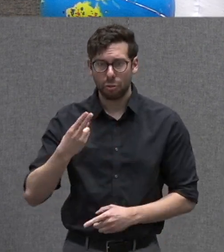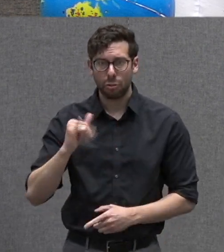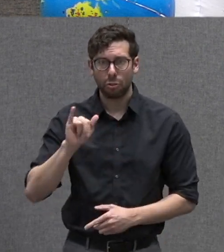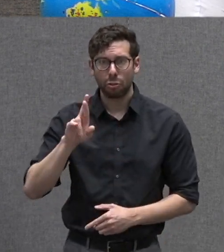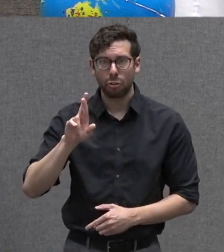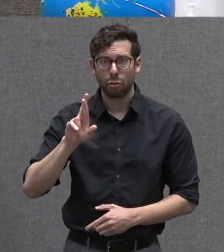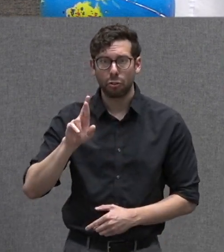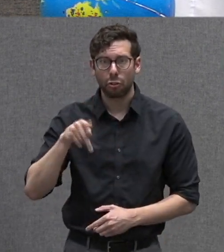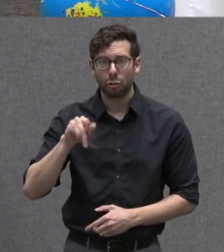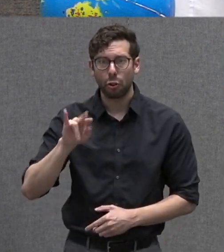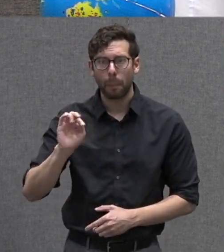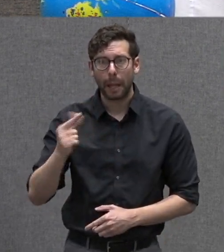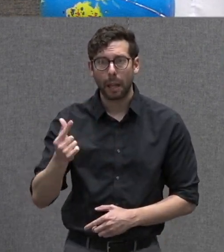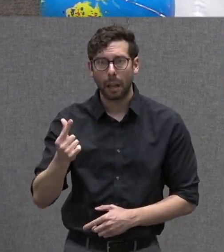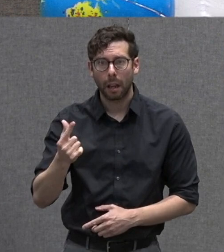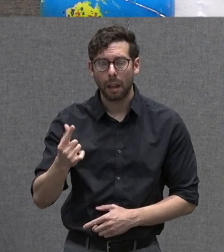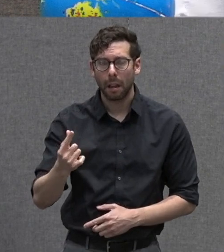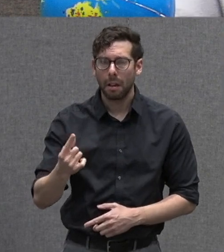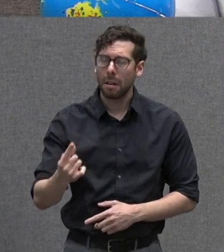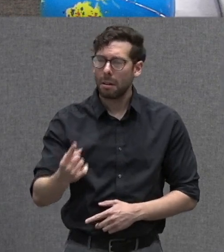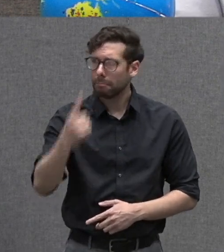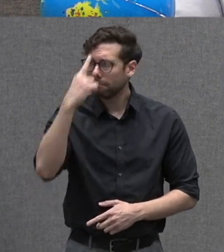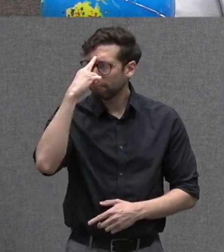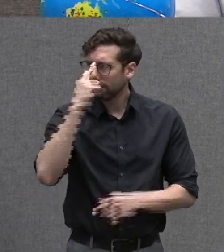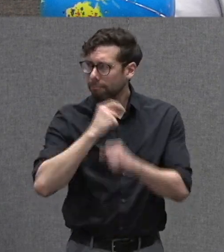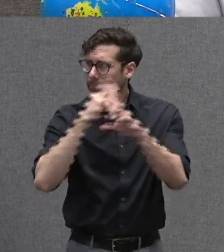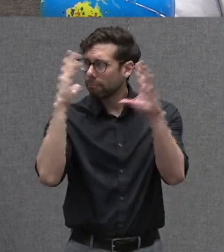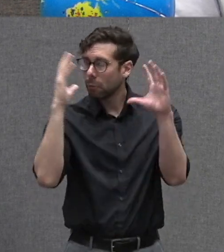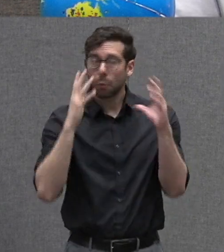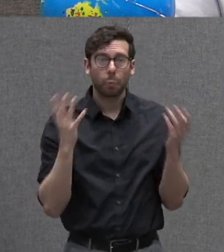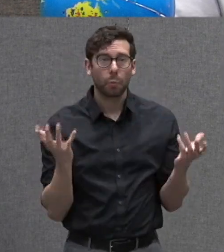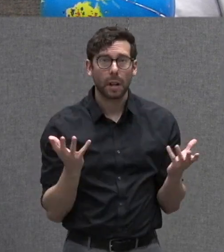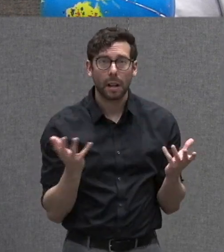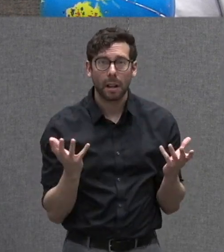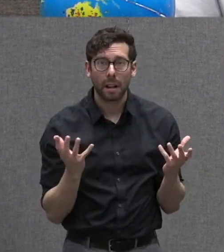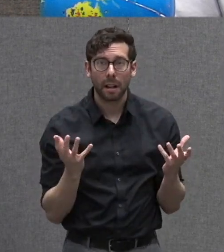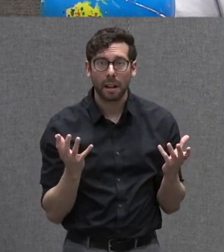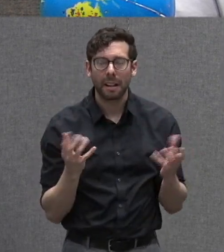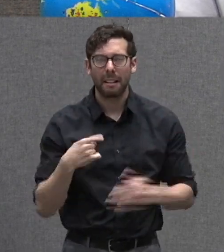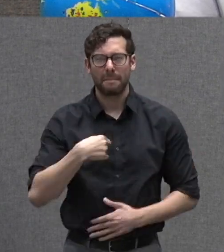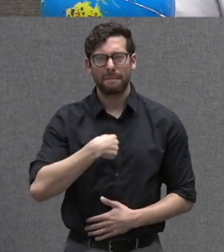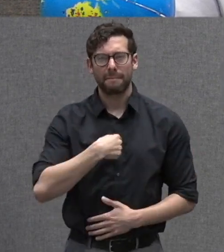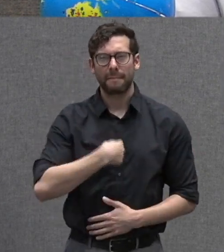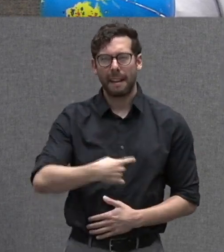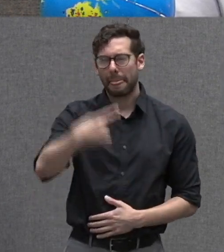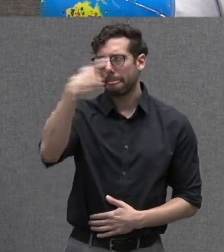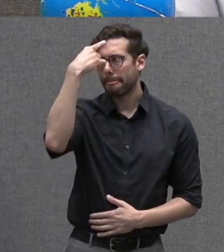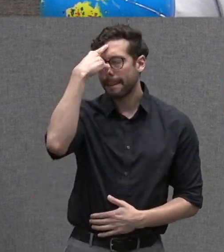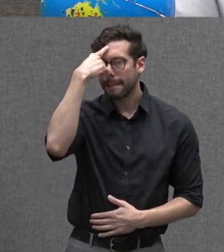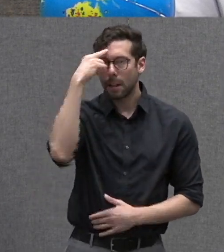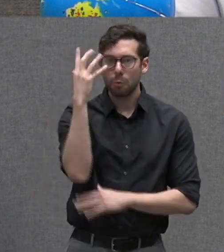My picture is of birds in a tree, and I hear the birds chirping.